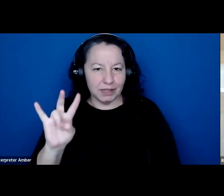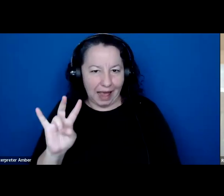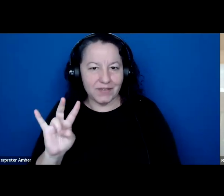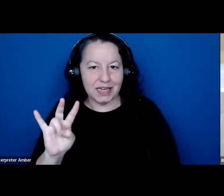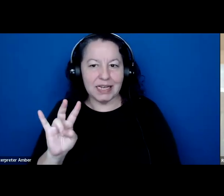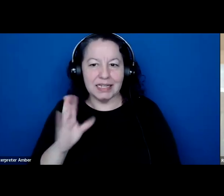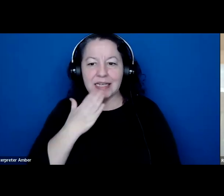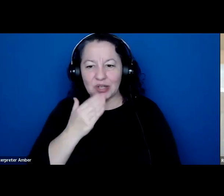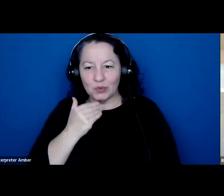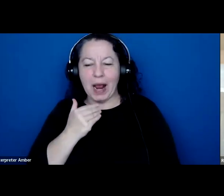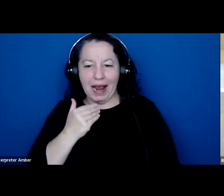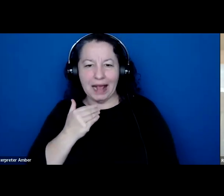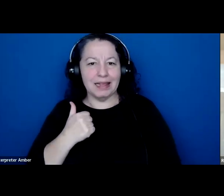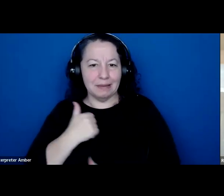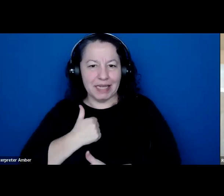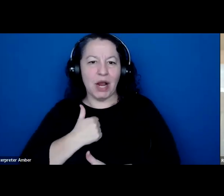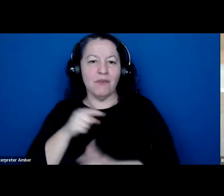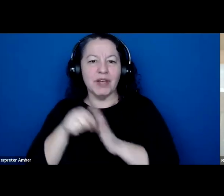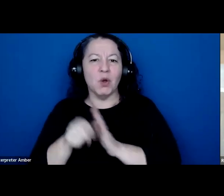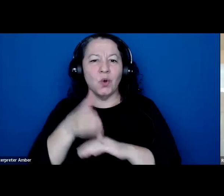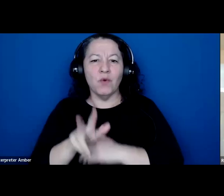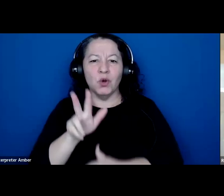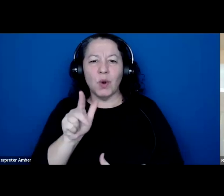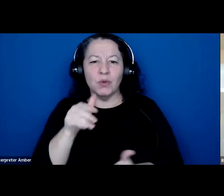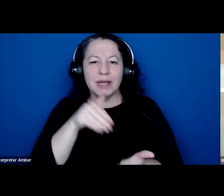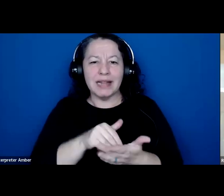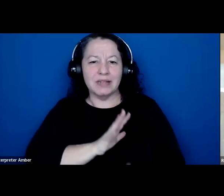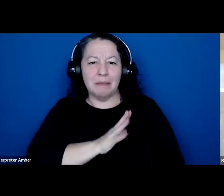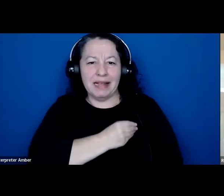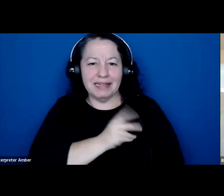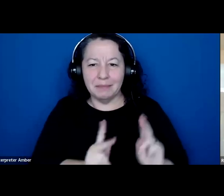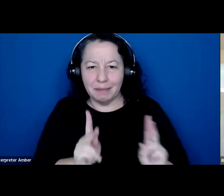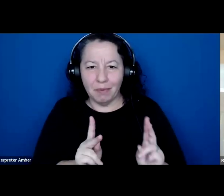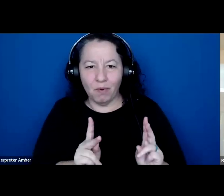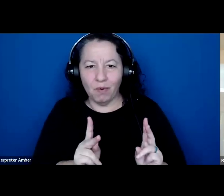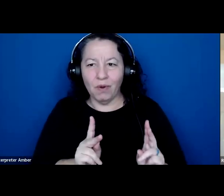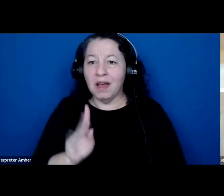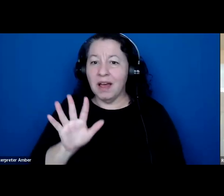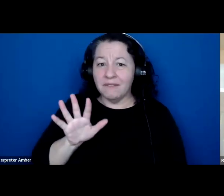occupying forces have killed over 23,000 Palestinians. You know, over 59,000 are wounded and maimed.